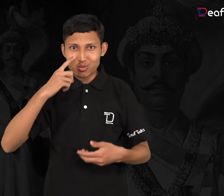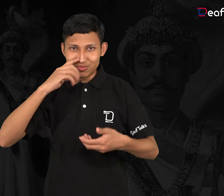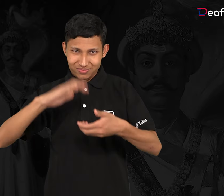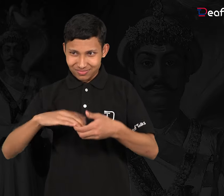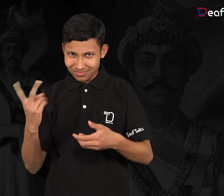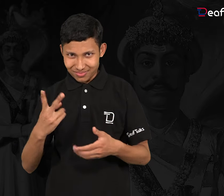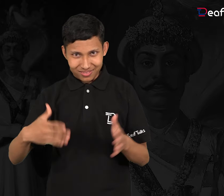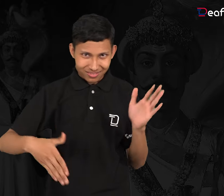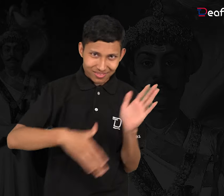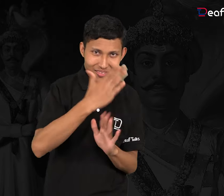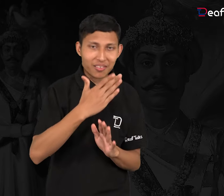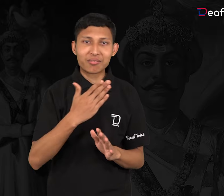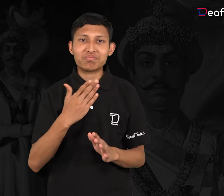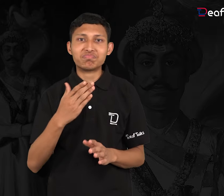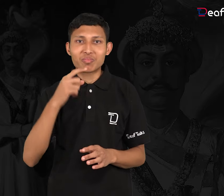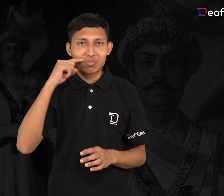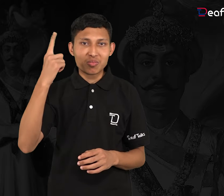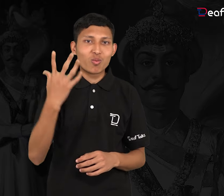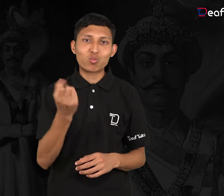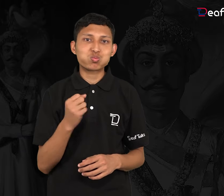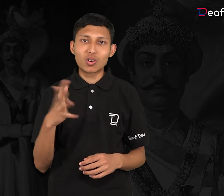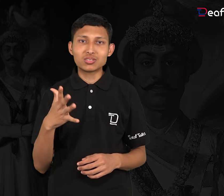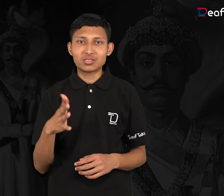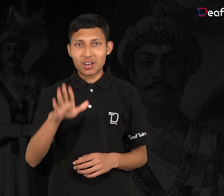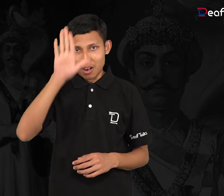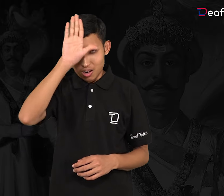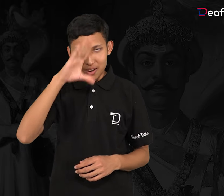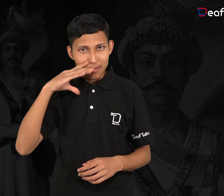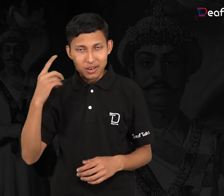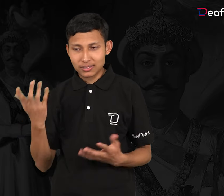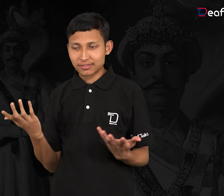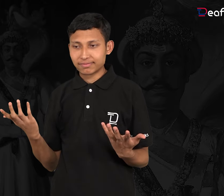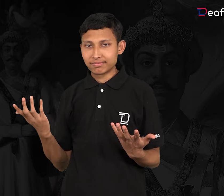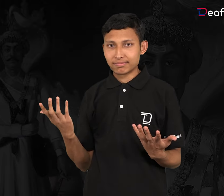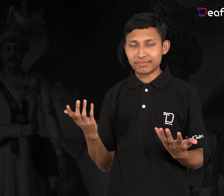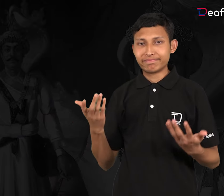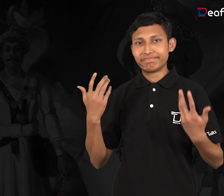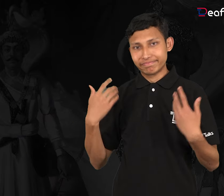That's why Prithvi Narayan Shah returned to Gorkha without taking his bride this time too.